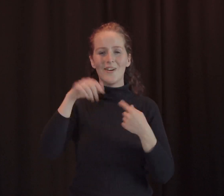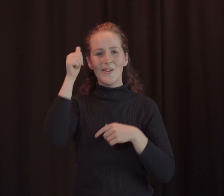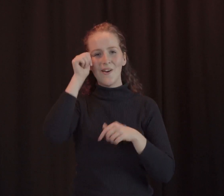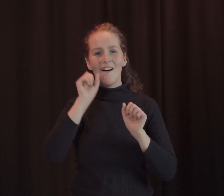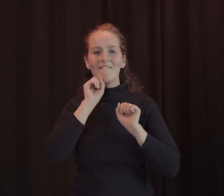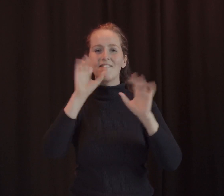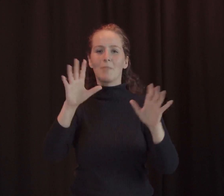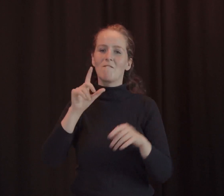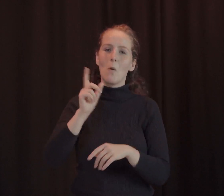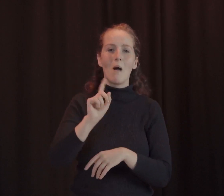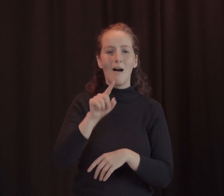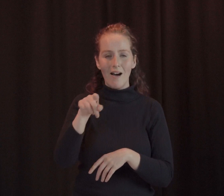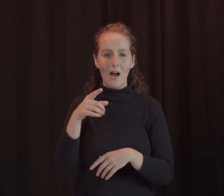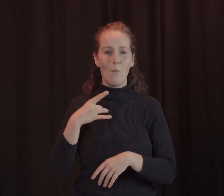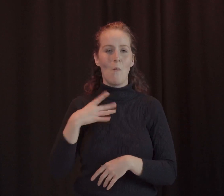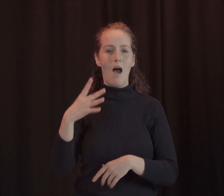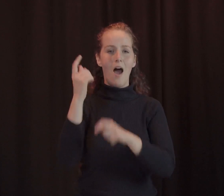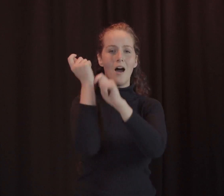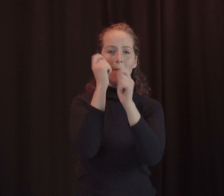white marbles